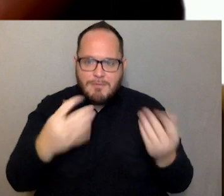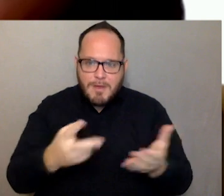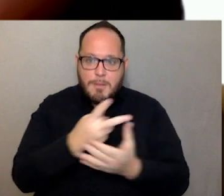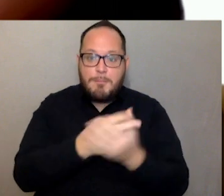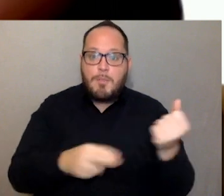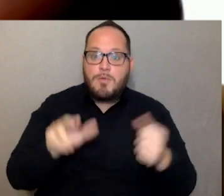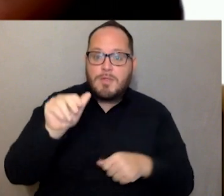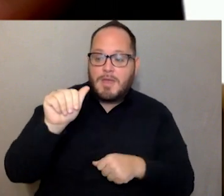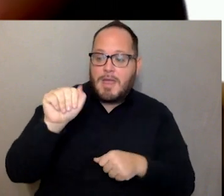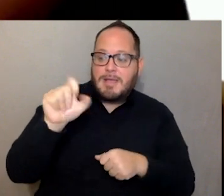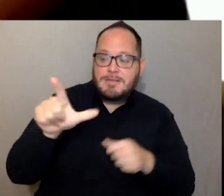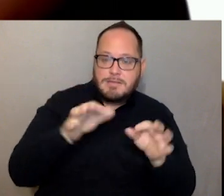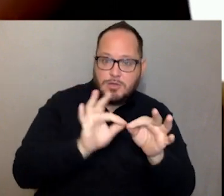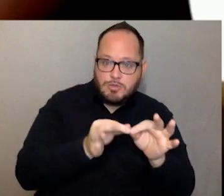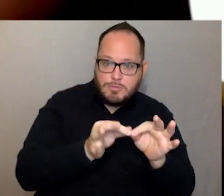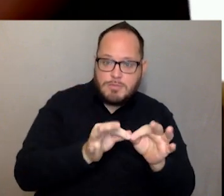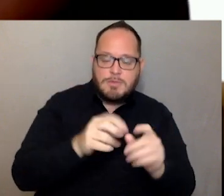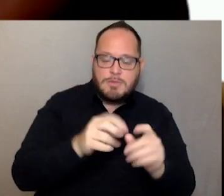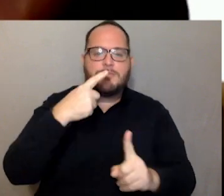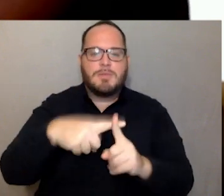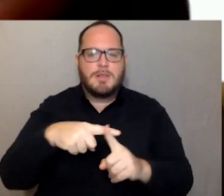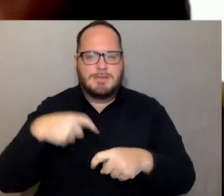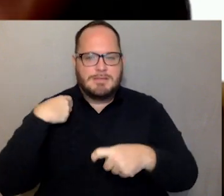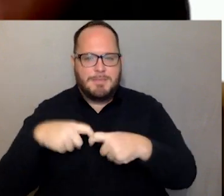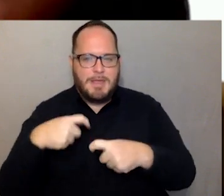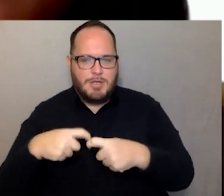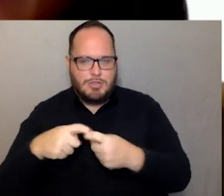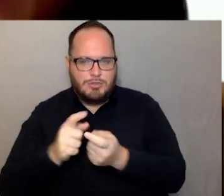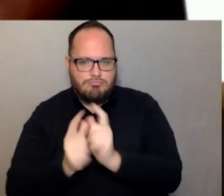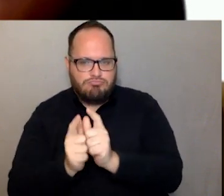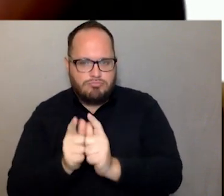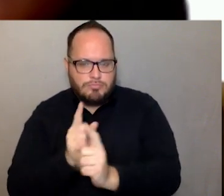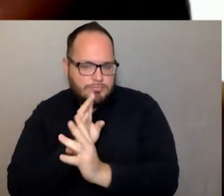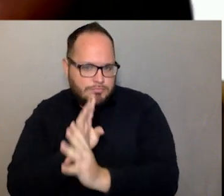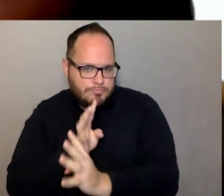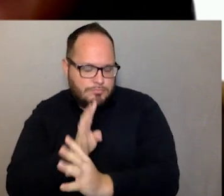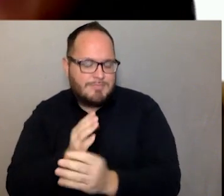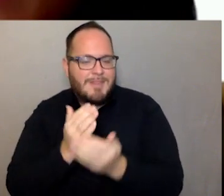INTERPRETATION. WE ALSO HAVE MEMBERS OF THE MEDIA JOINING US TODAY. THE MEDIA AND OUR SPEAKERS